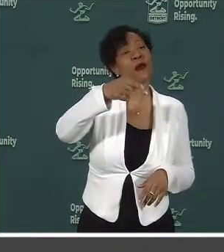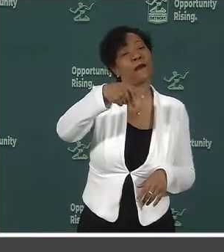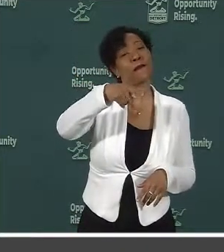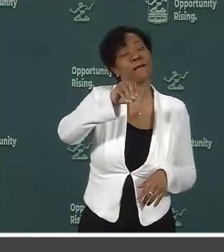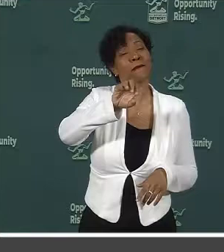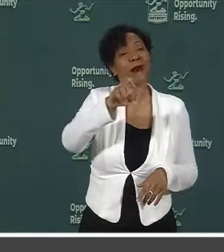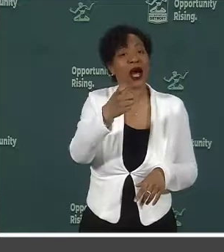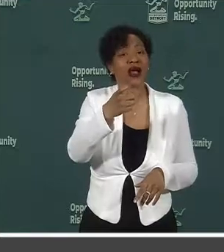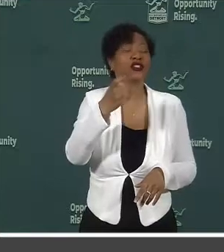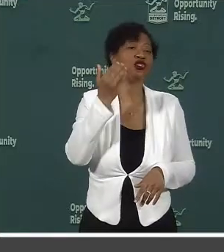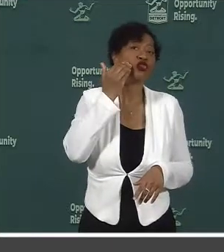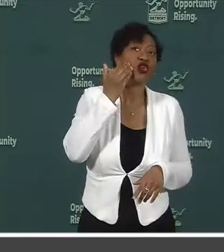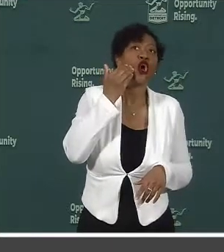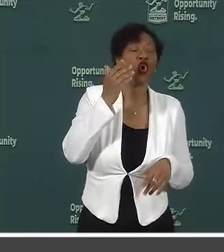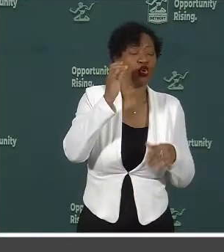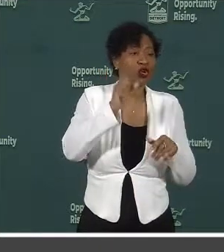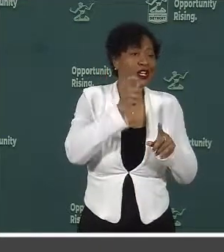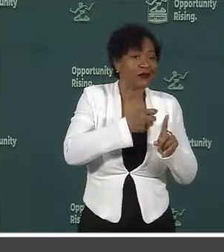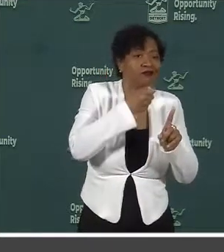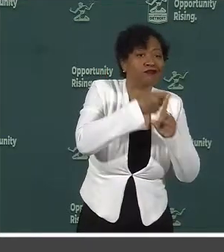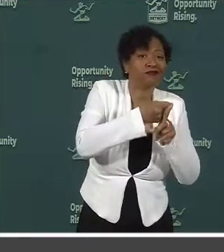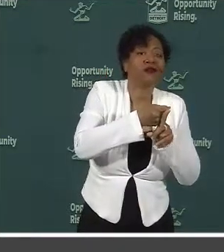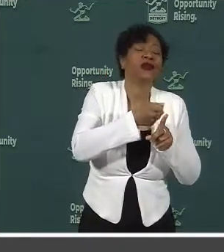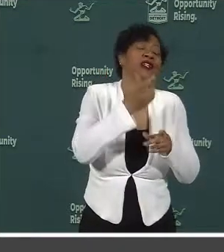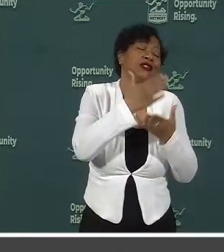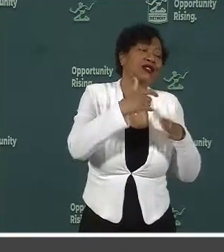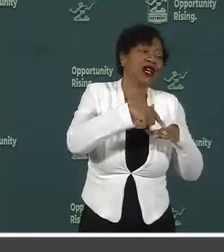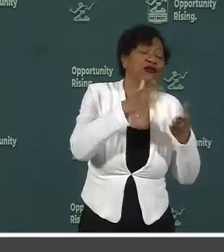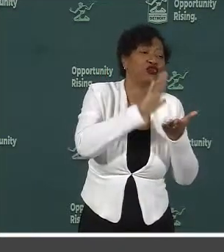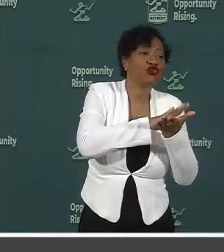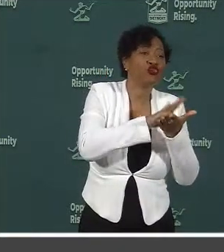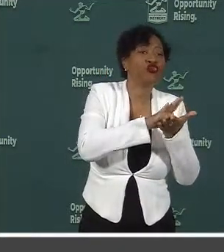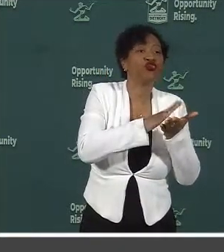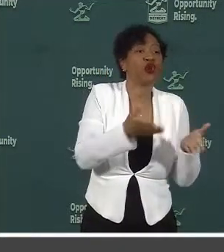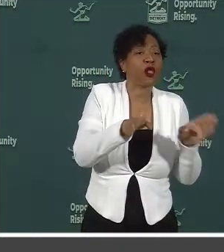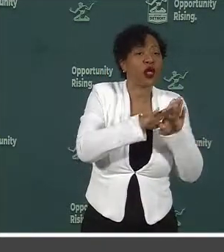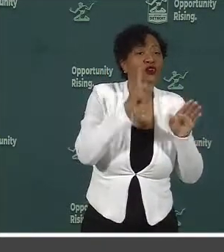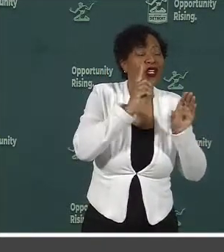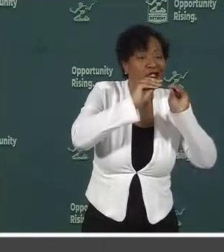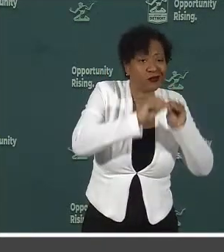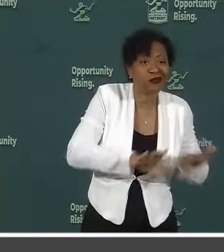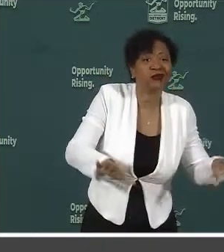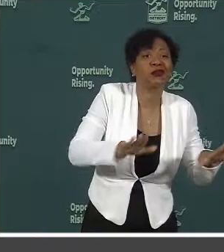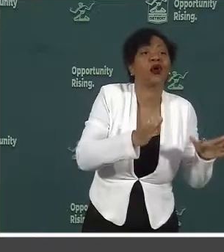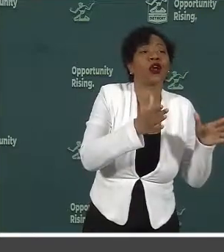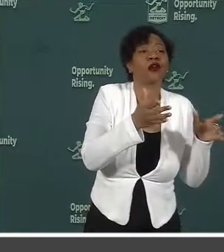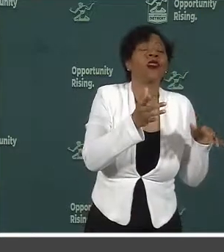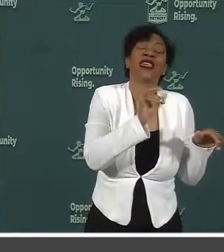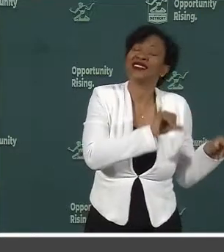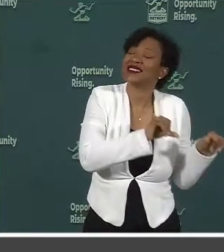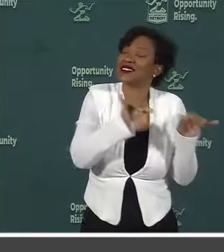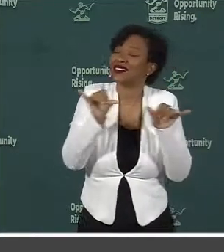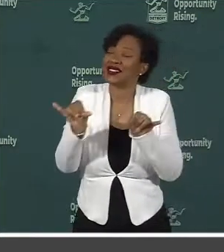I'M SURE AS STRAINS EMERGE ON COVID WE'RE GOING TO HAVE TO RESPOND AS WELL BUT AS WE MOVE